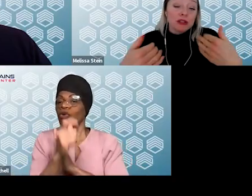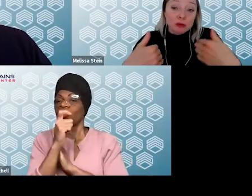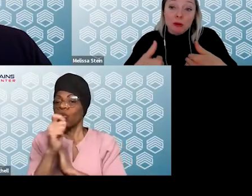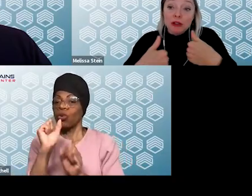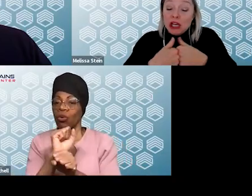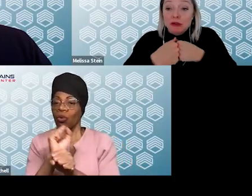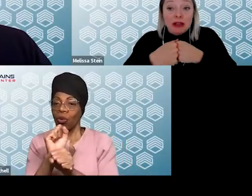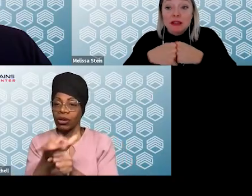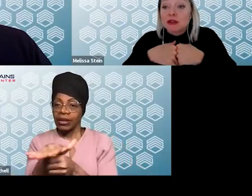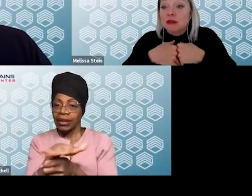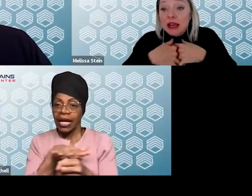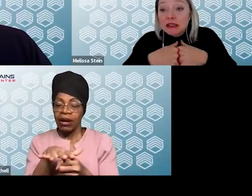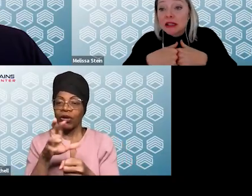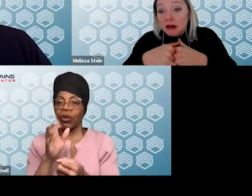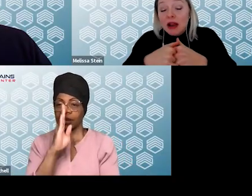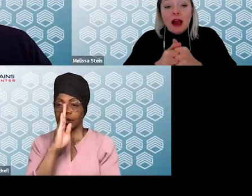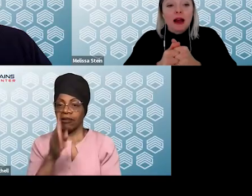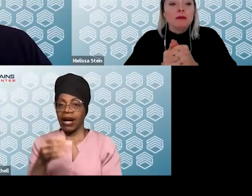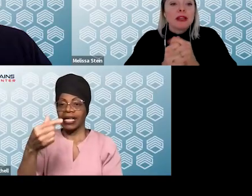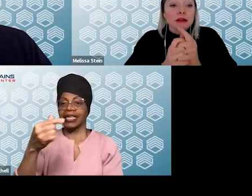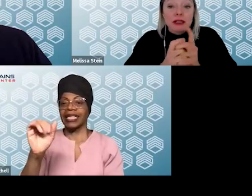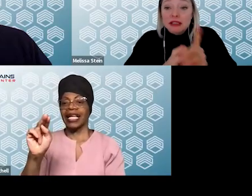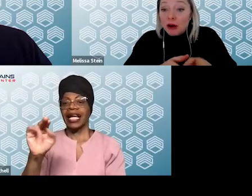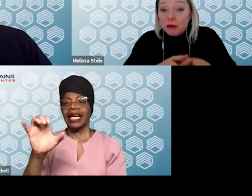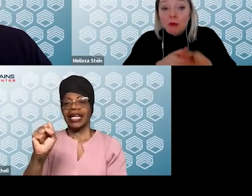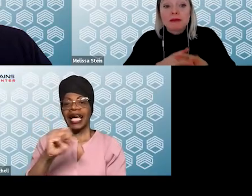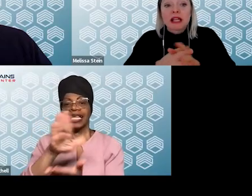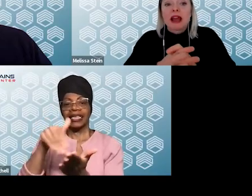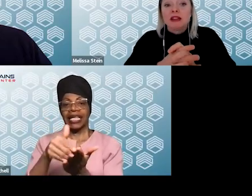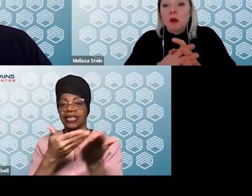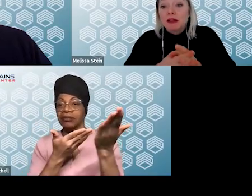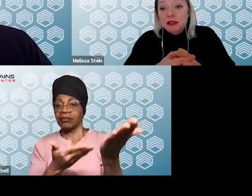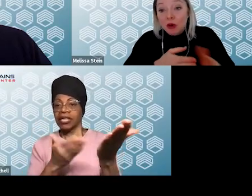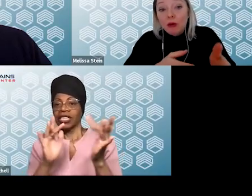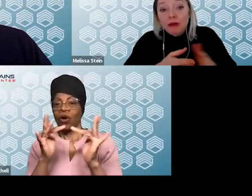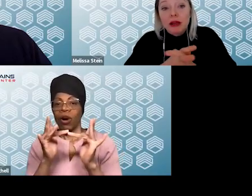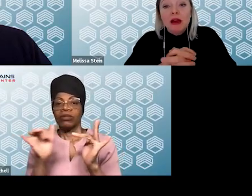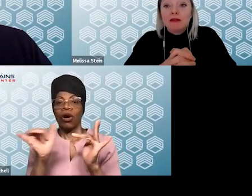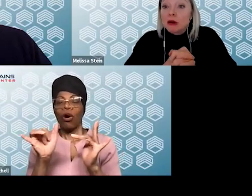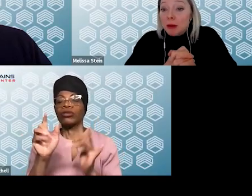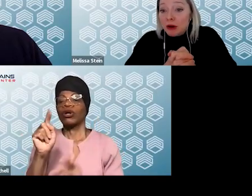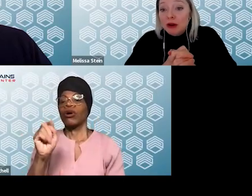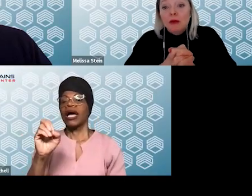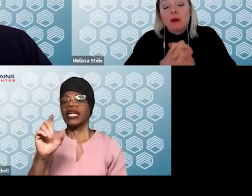if you just wanna reach out directly to the GAINS Center, here is our website as well as a toll free phone number.